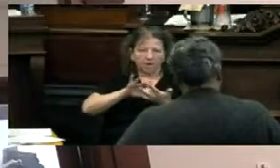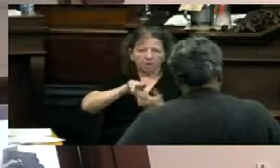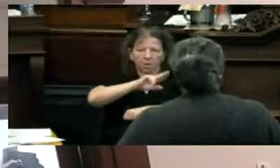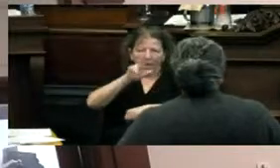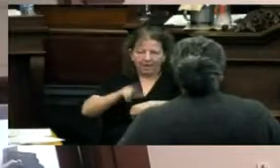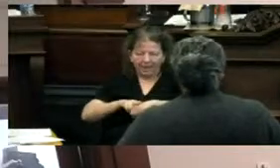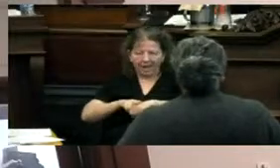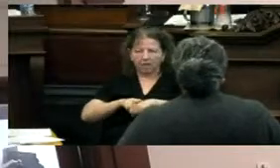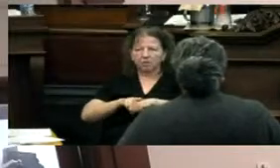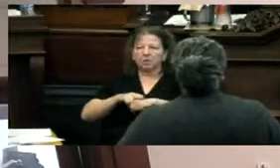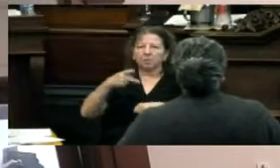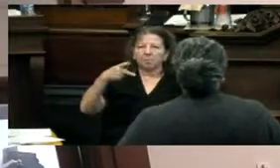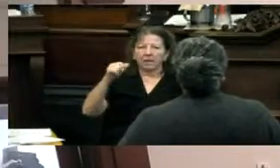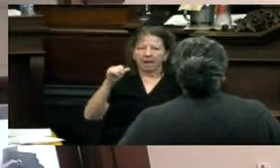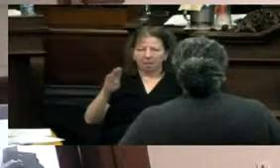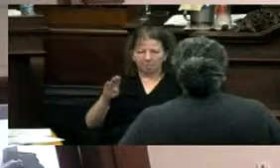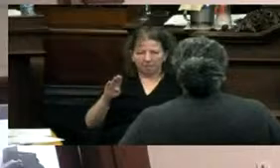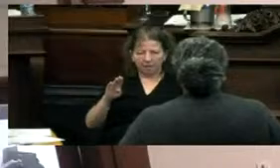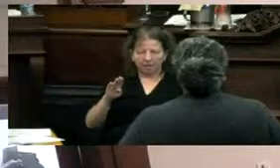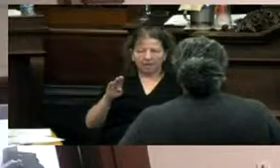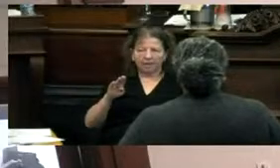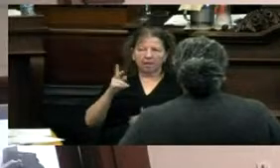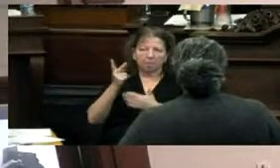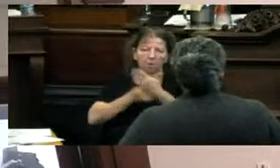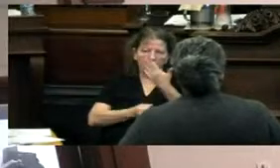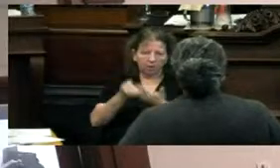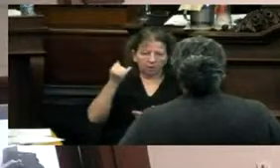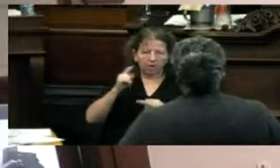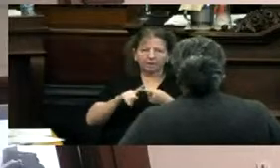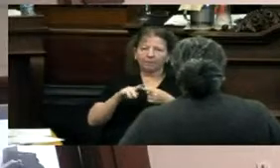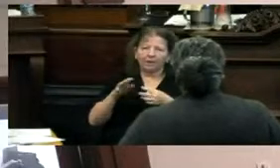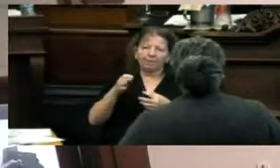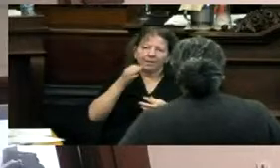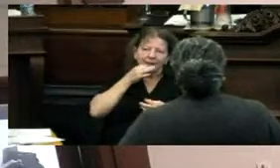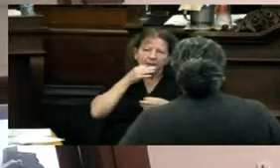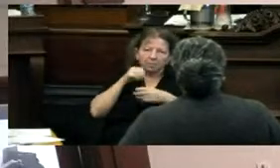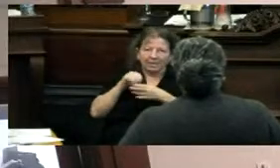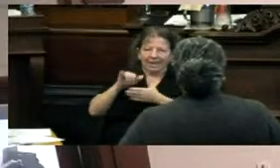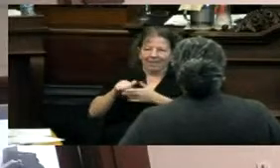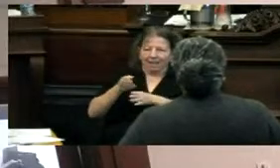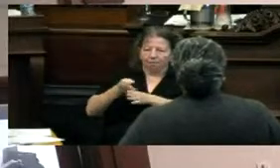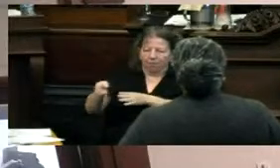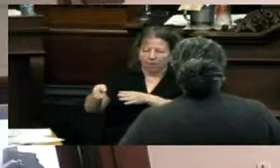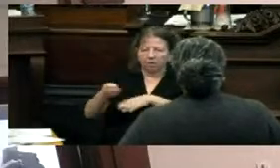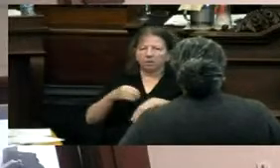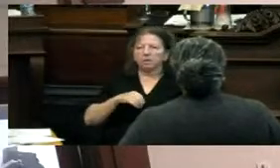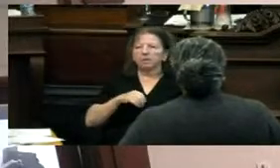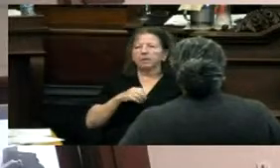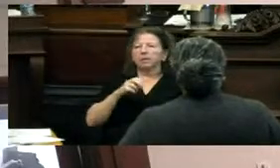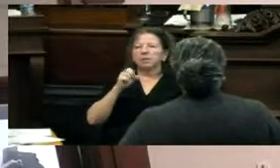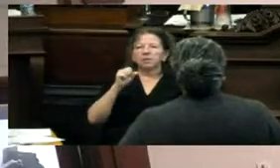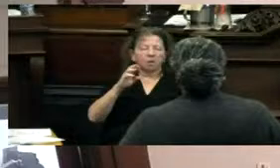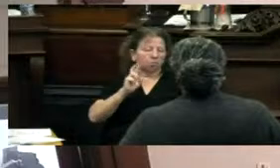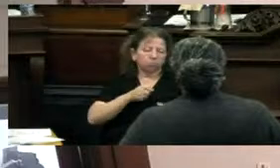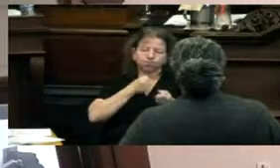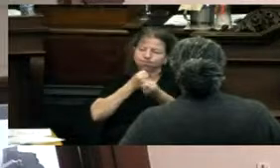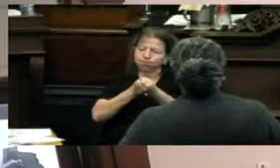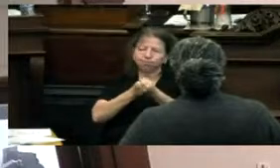appreciate that they are reaching out to National Police Accountability Project with very